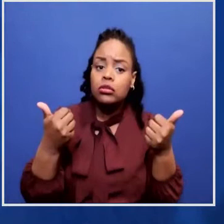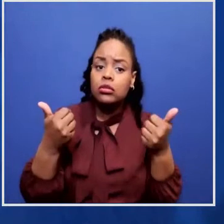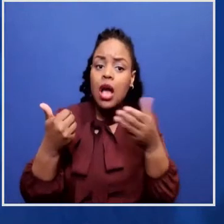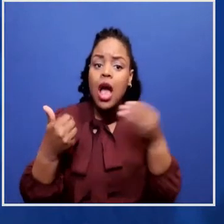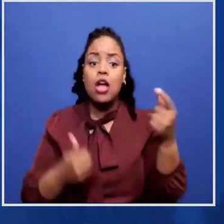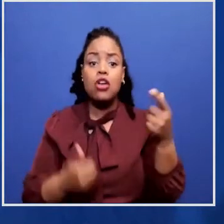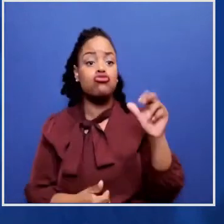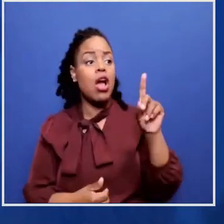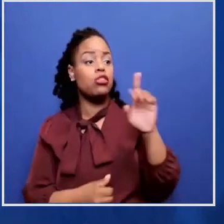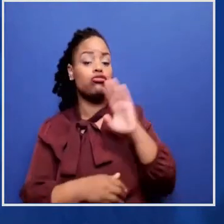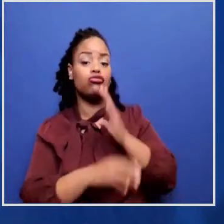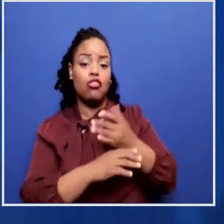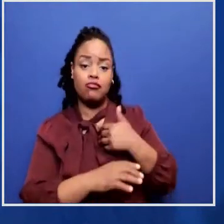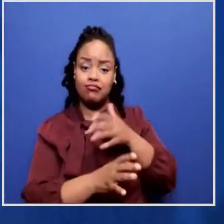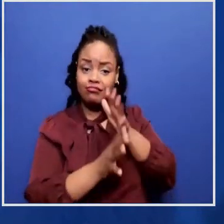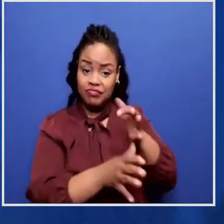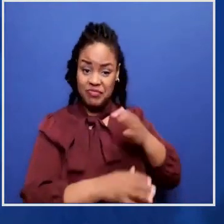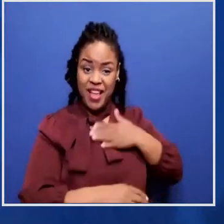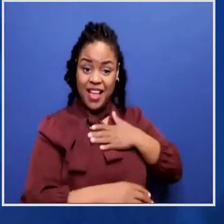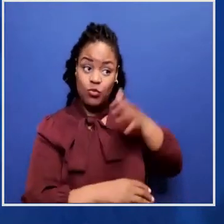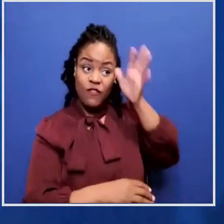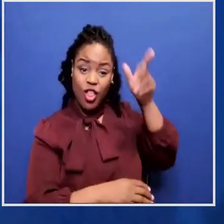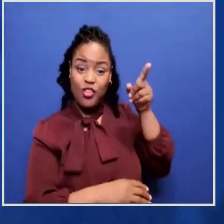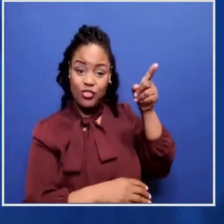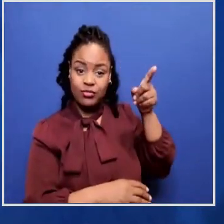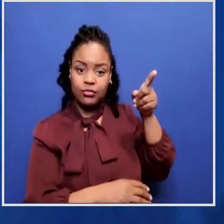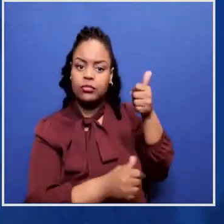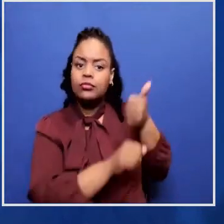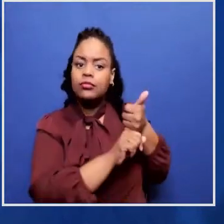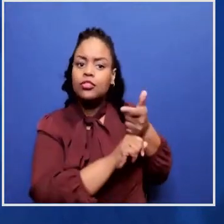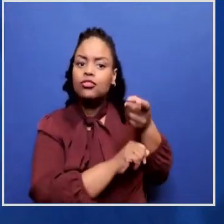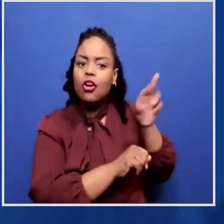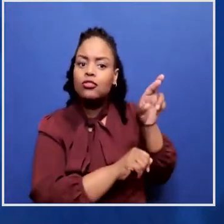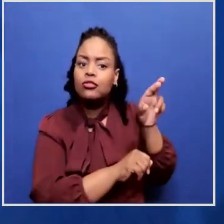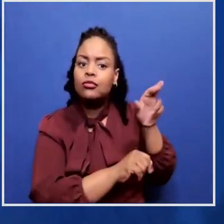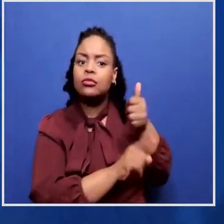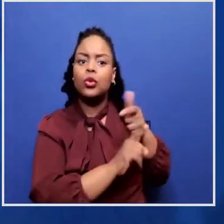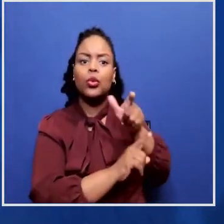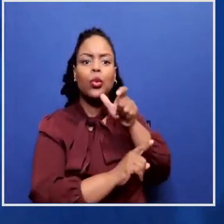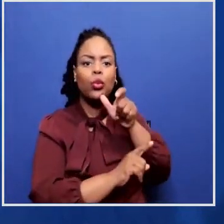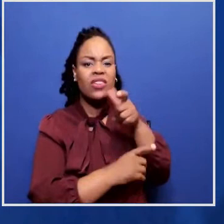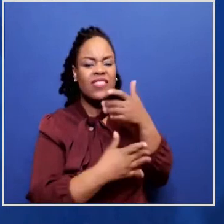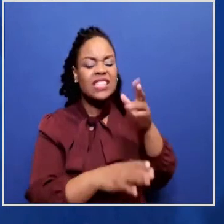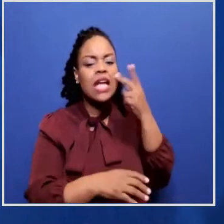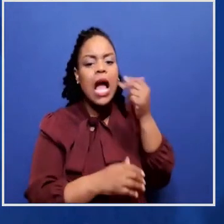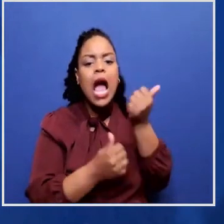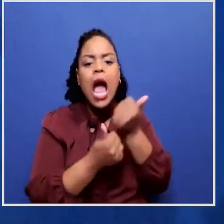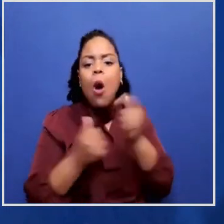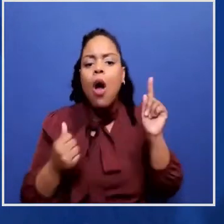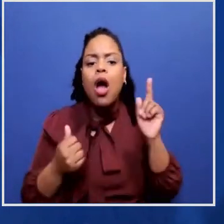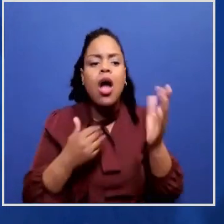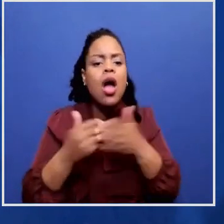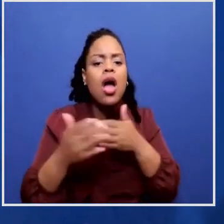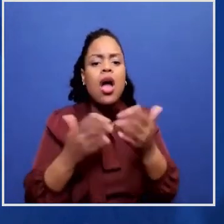SEGREGATION, AND THE GRANDDAUGHTER OF A COUNTRY DOCTOR WHO NEVER TURNED ANYONE